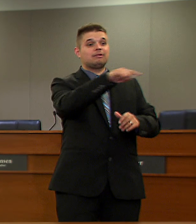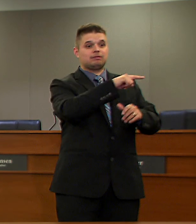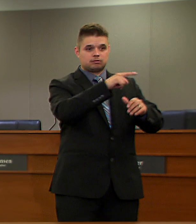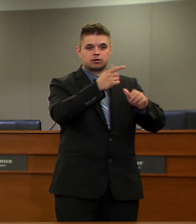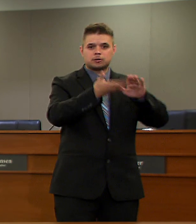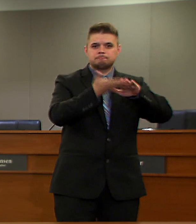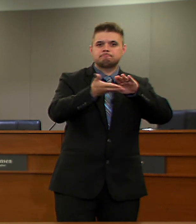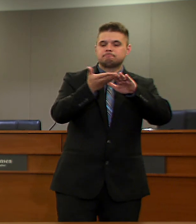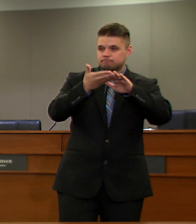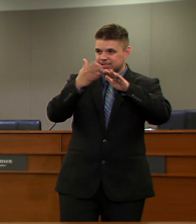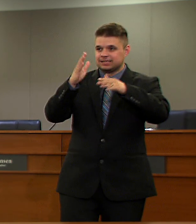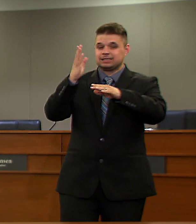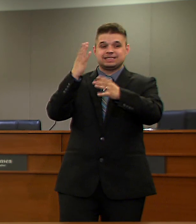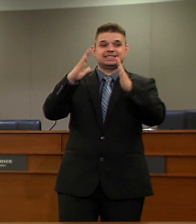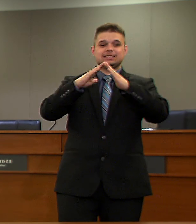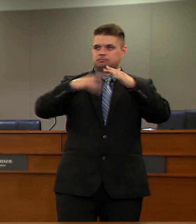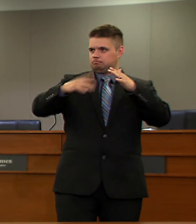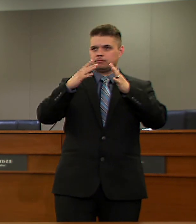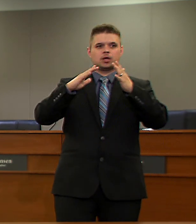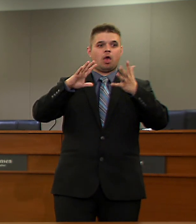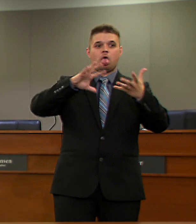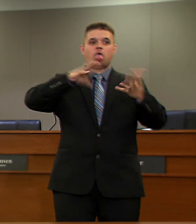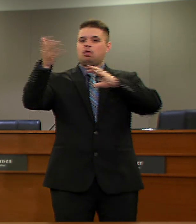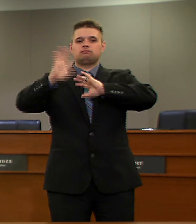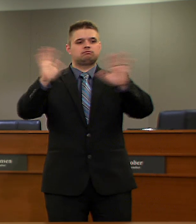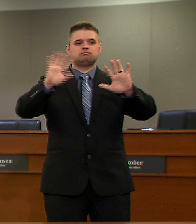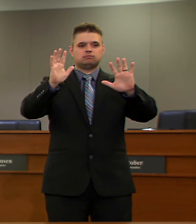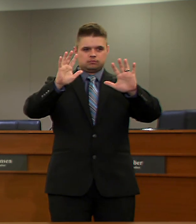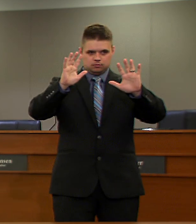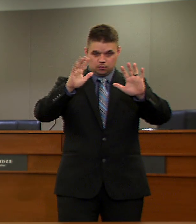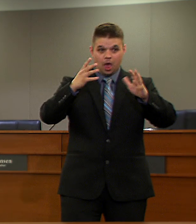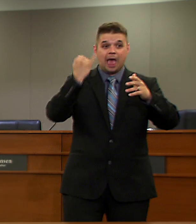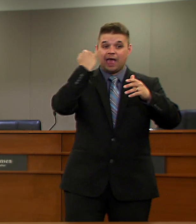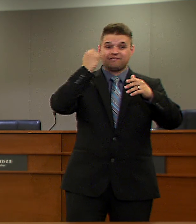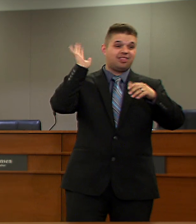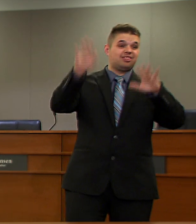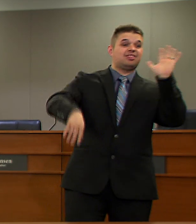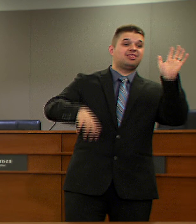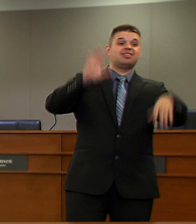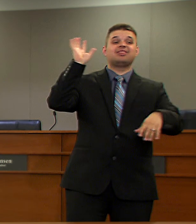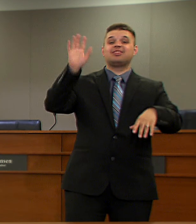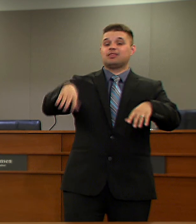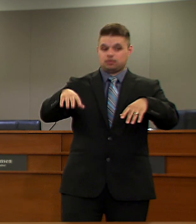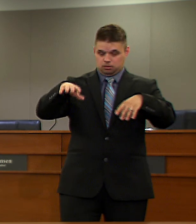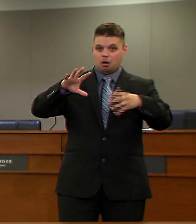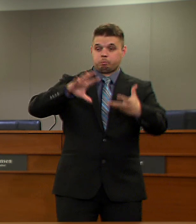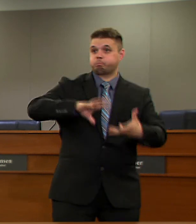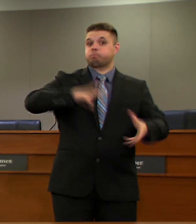avoid the costly repairs or replacements in the future. In addition, our Public Works